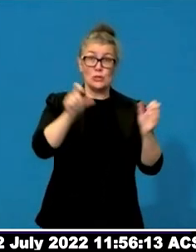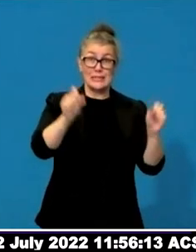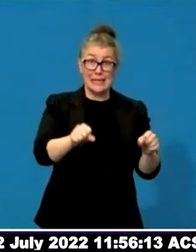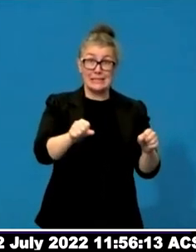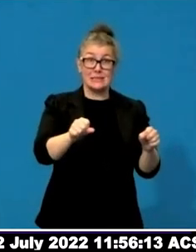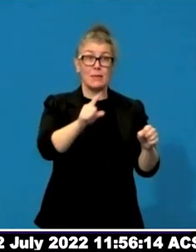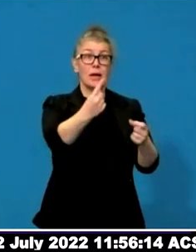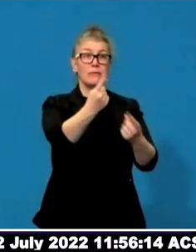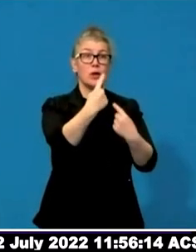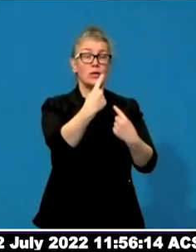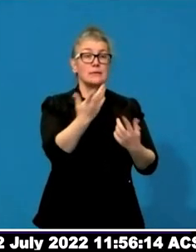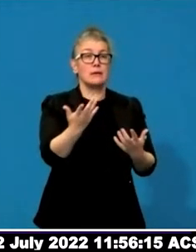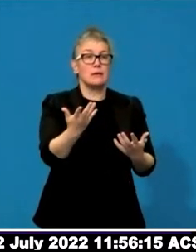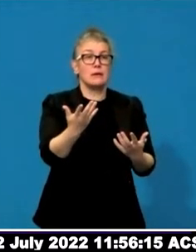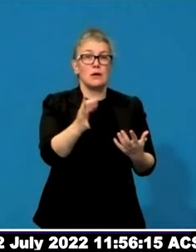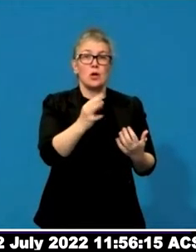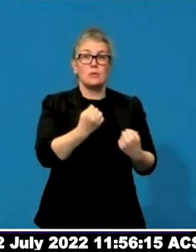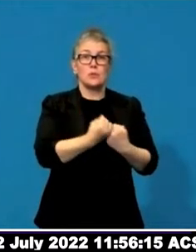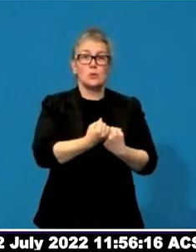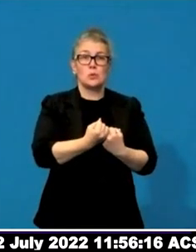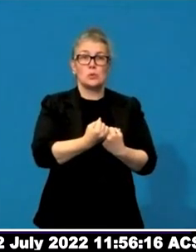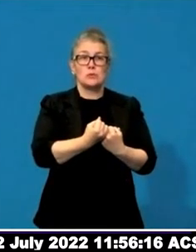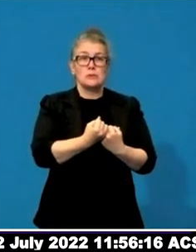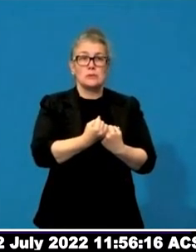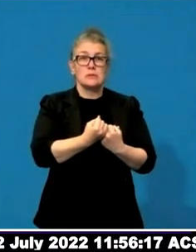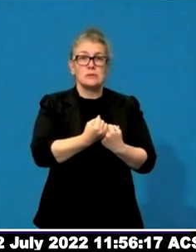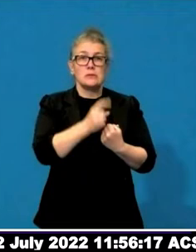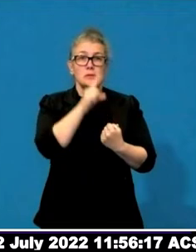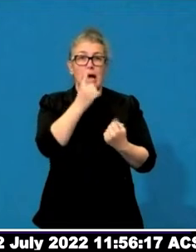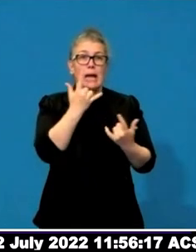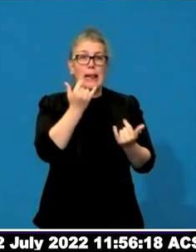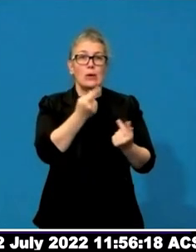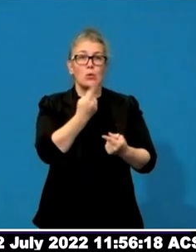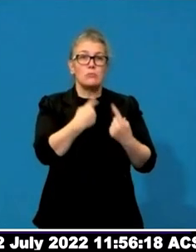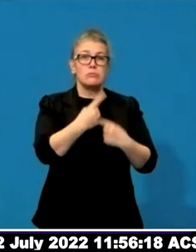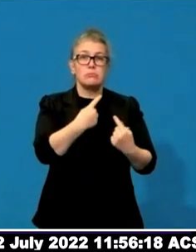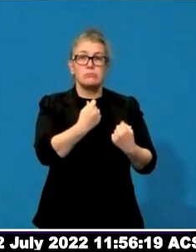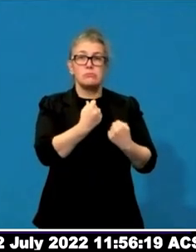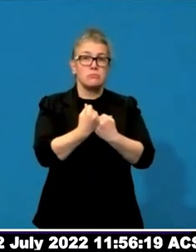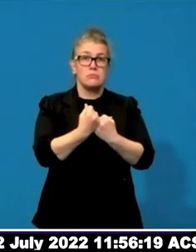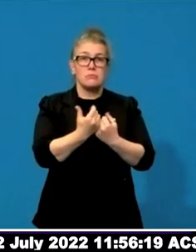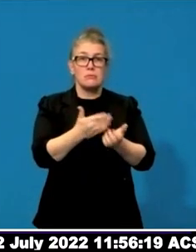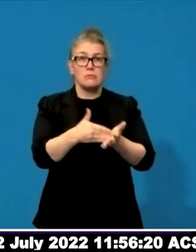that we're not going to be able to get legal help from the Legal Aid Commission.